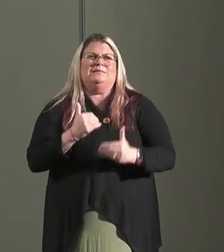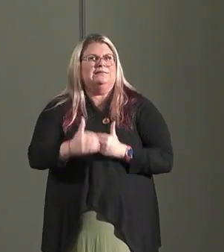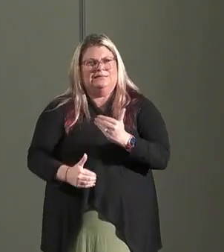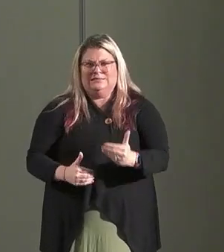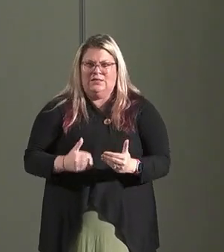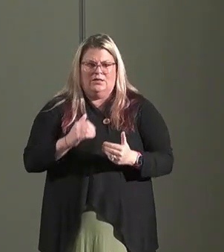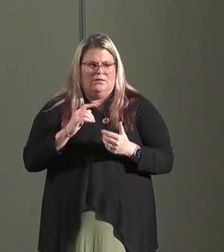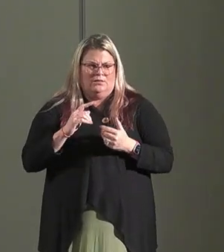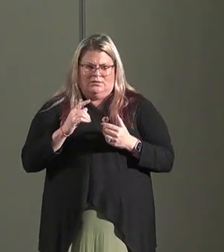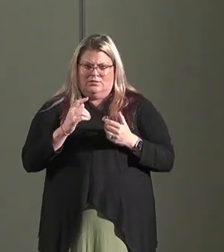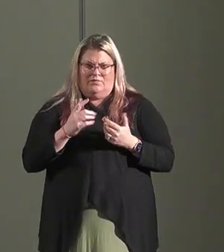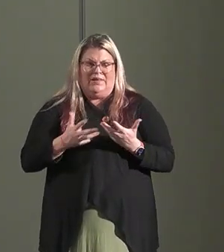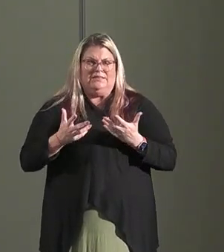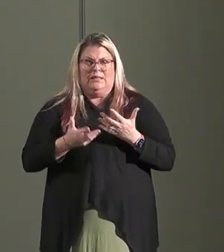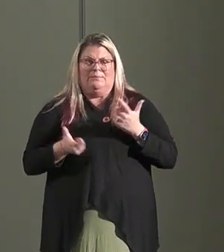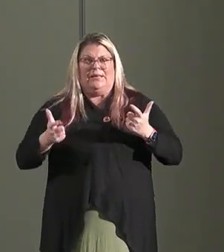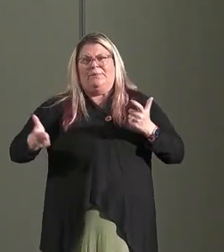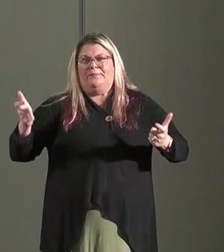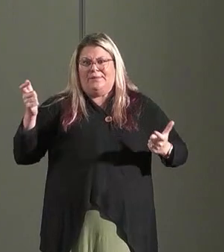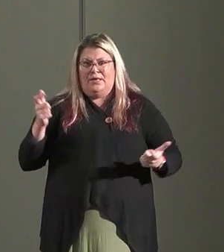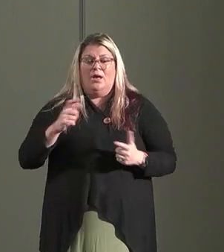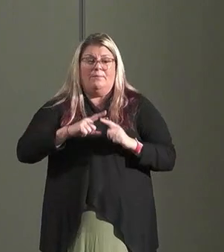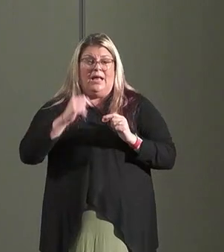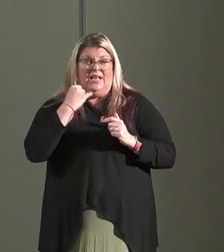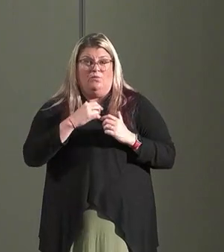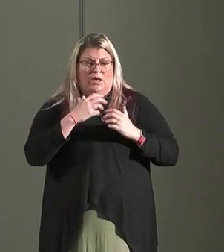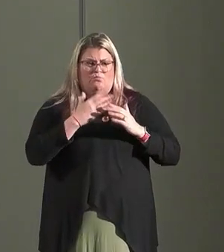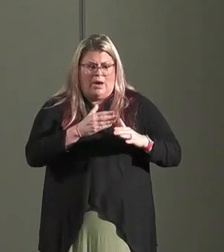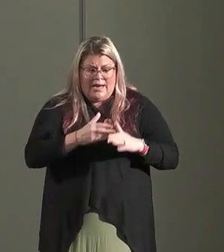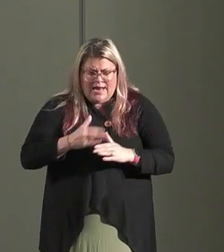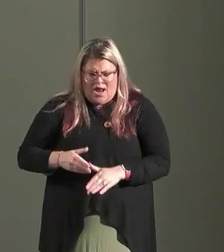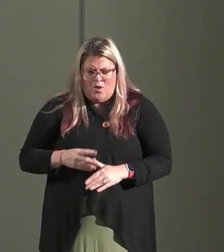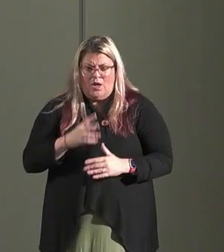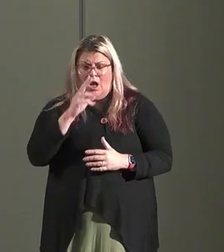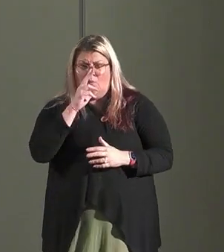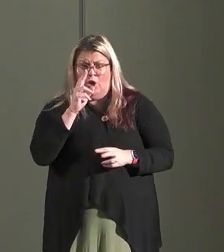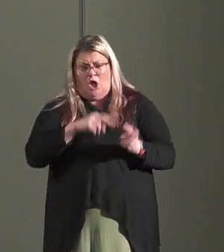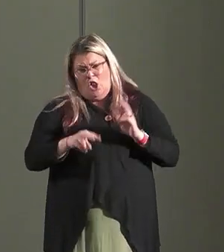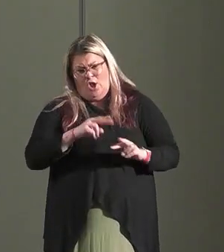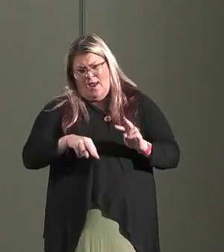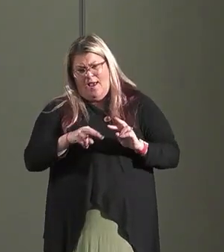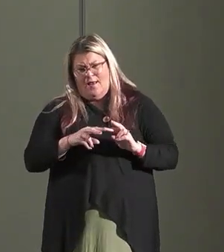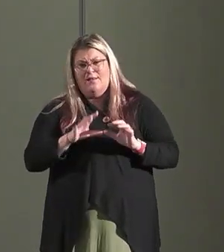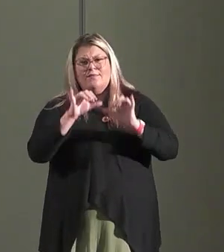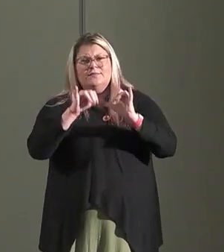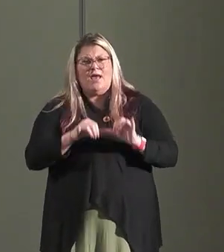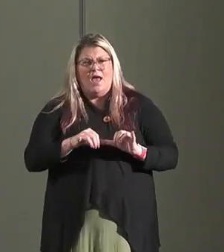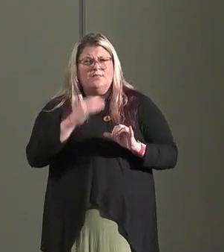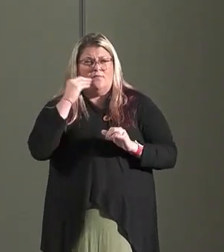are just getting bigger. We break it down a little bit and look at the size of home pages compared to